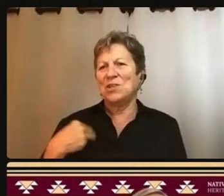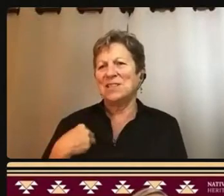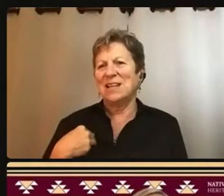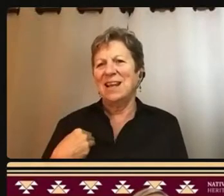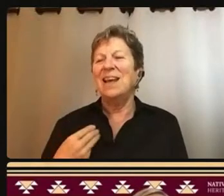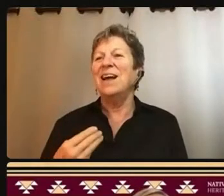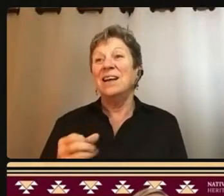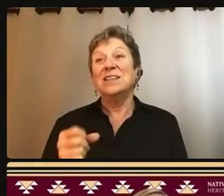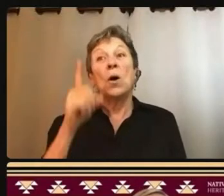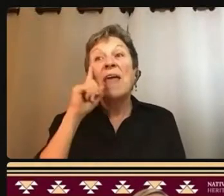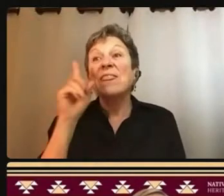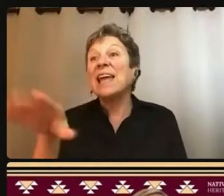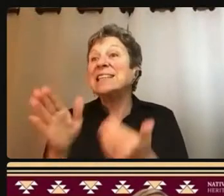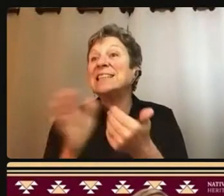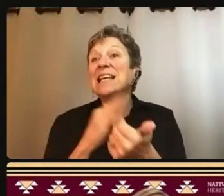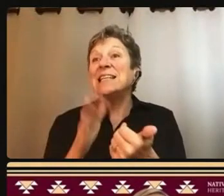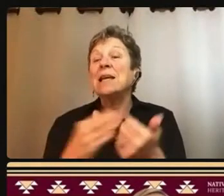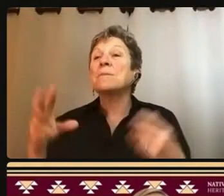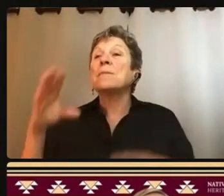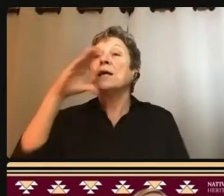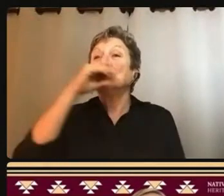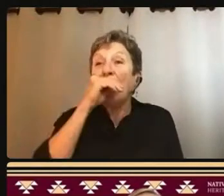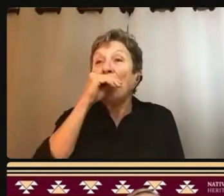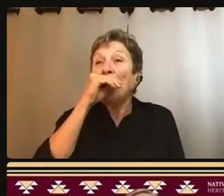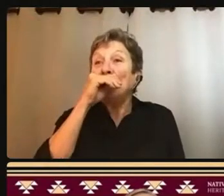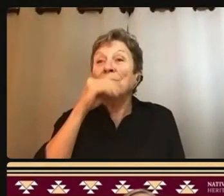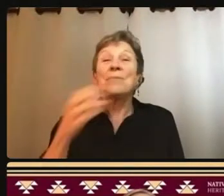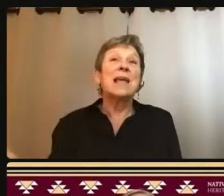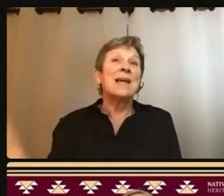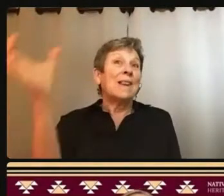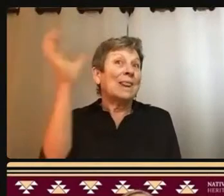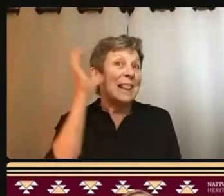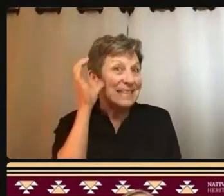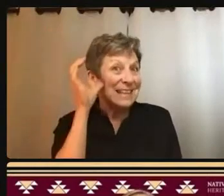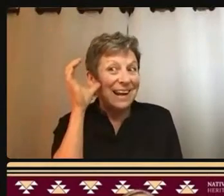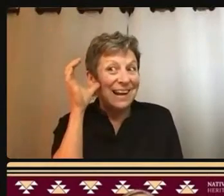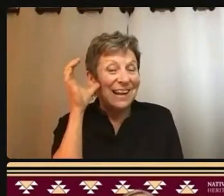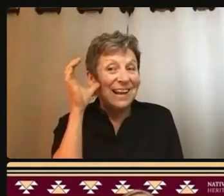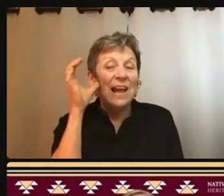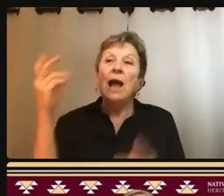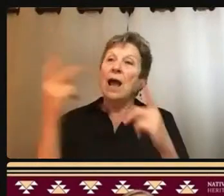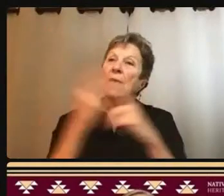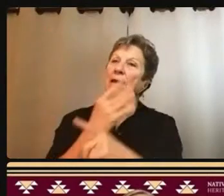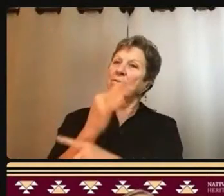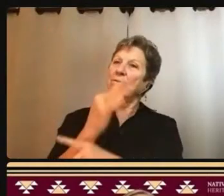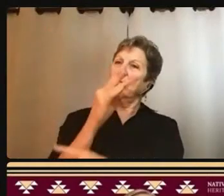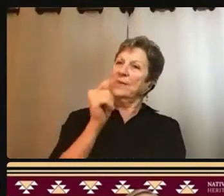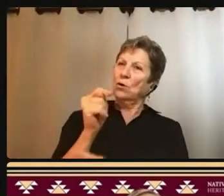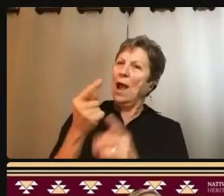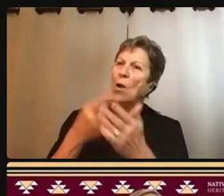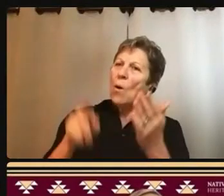I HAVE ACCESS TO A LOT OF COMMUNITY MEMBERS. I HAVE ACCESS TO A LOT OF